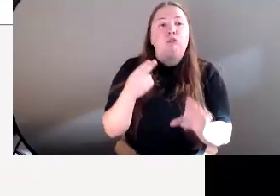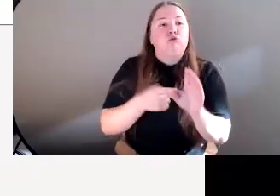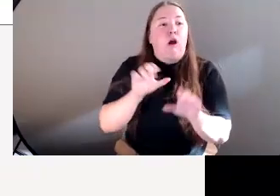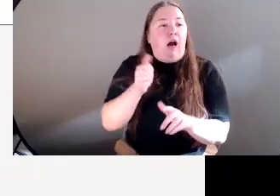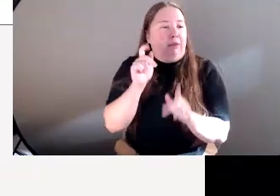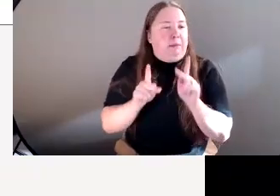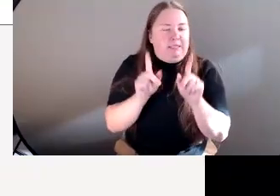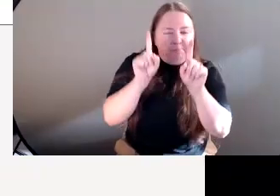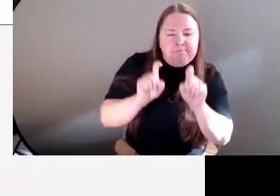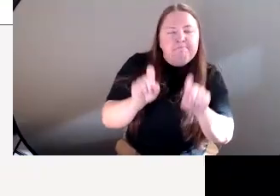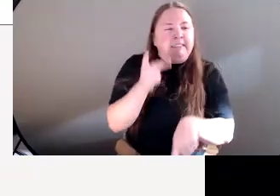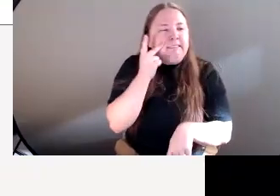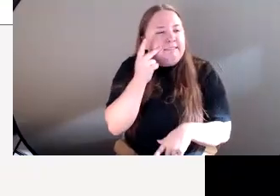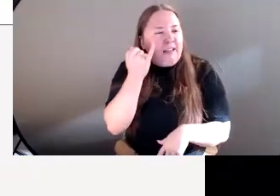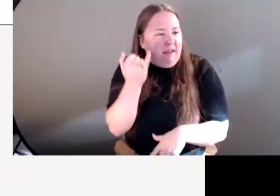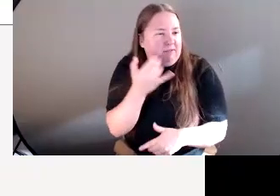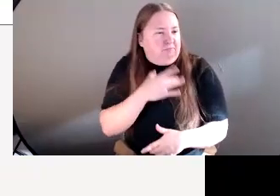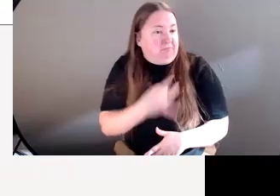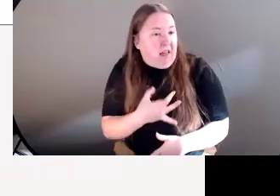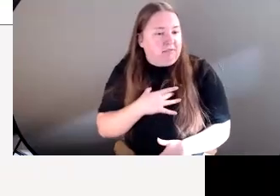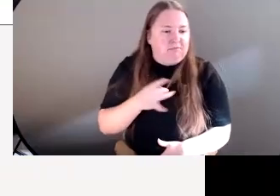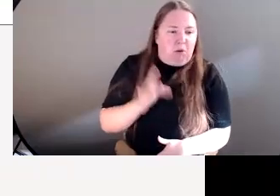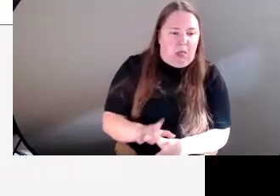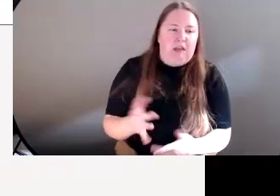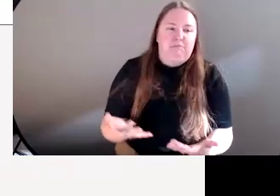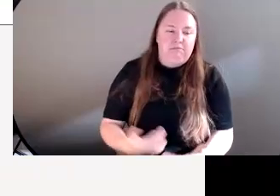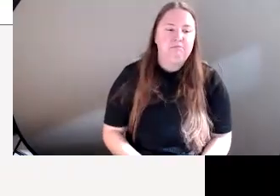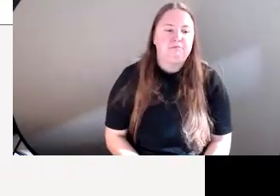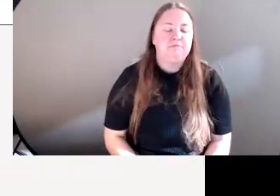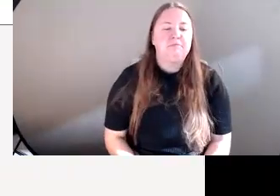and testing out these, these, feature preview options as well too.